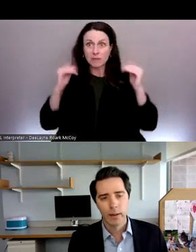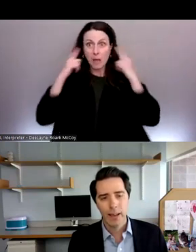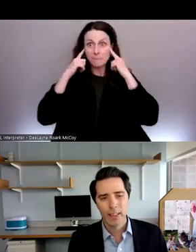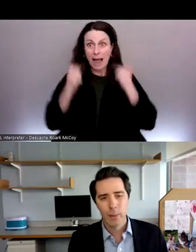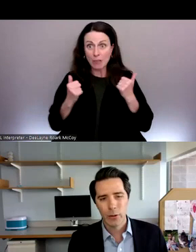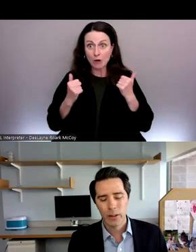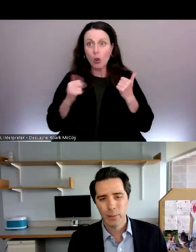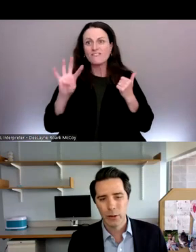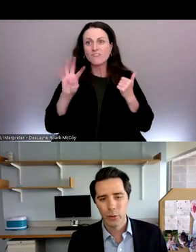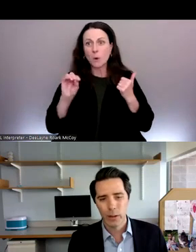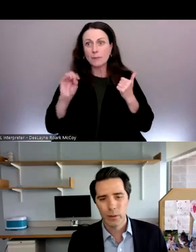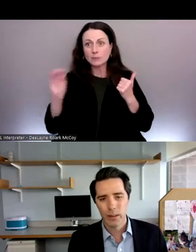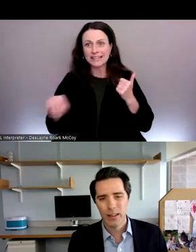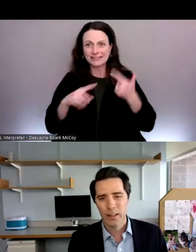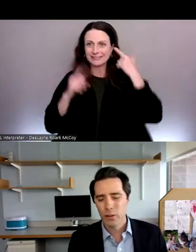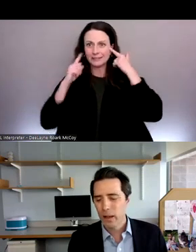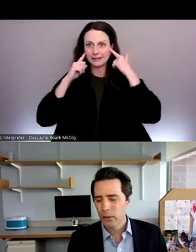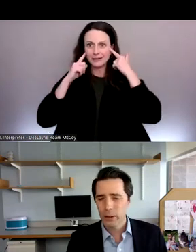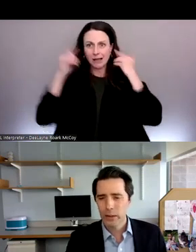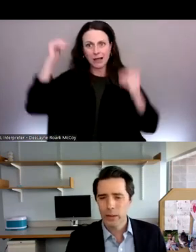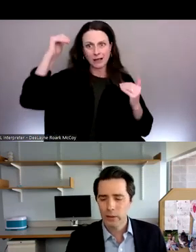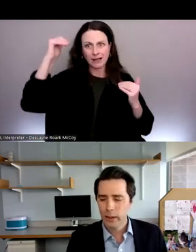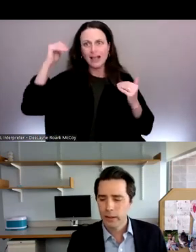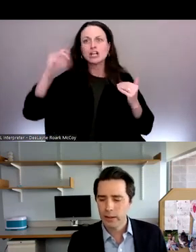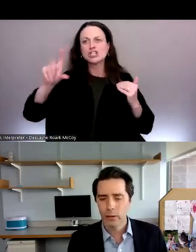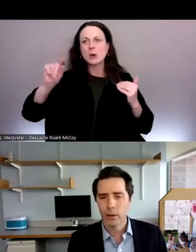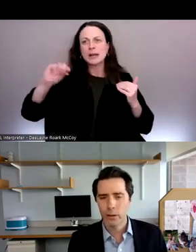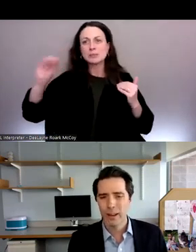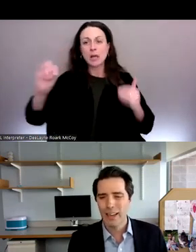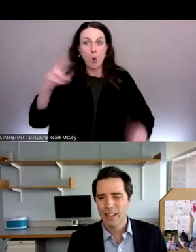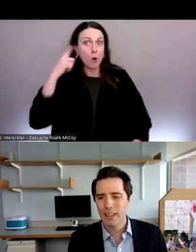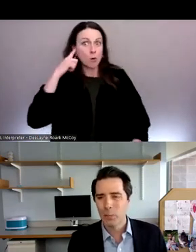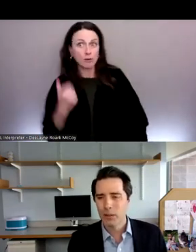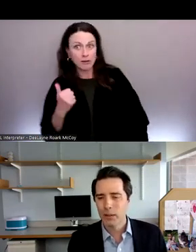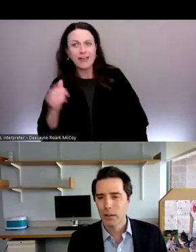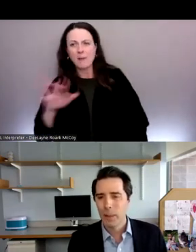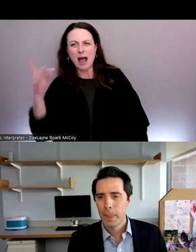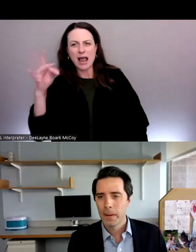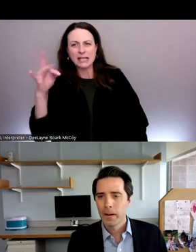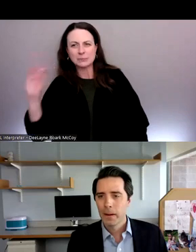asymmetric it's about 20 and unilateral hearing loss our diagnostic rate was